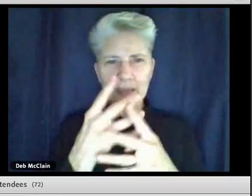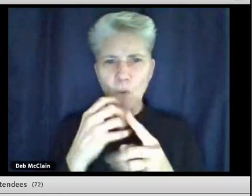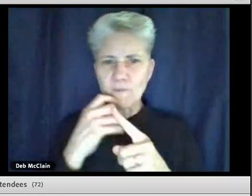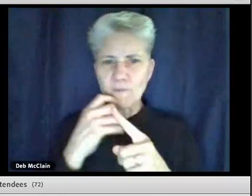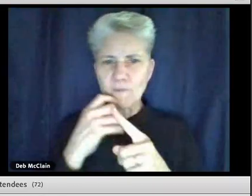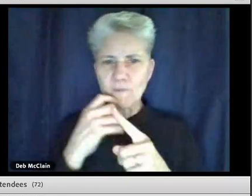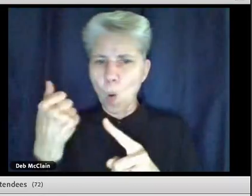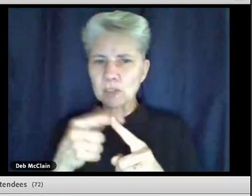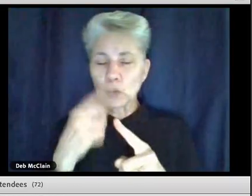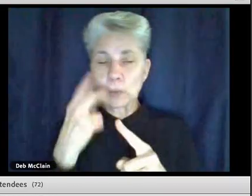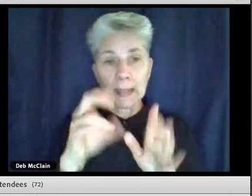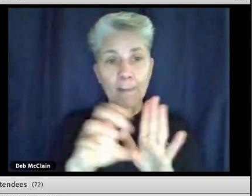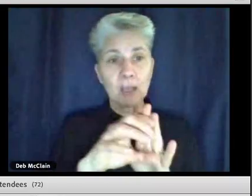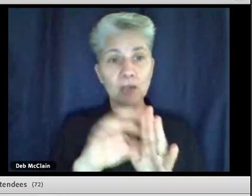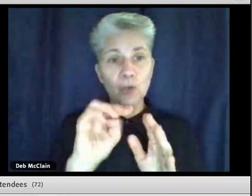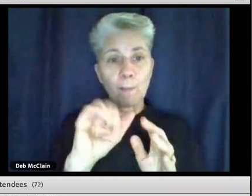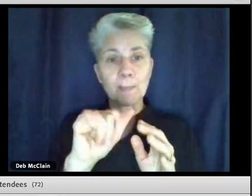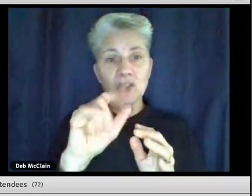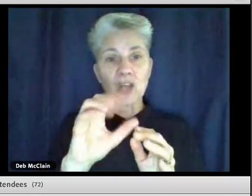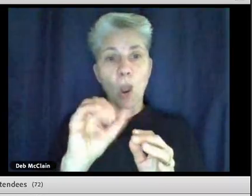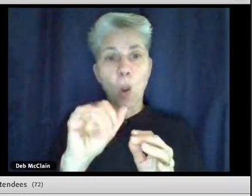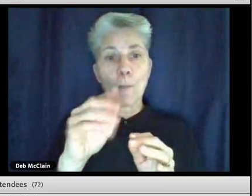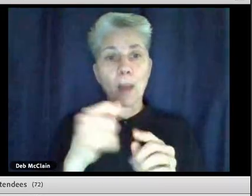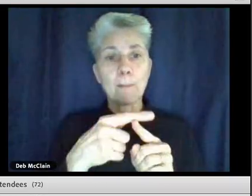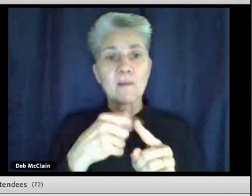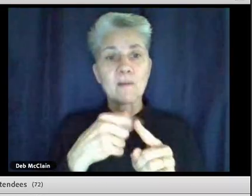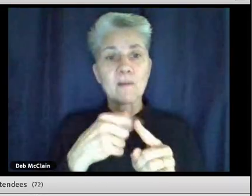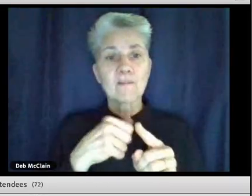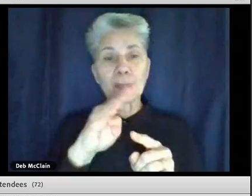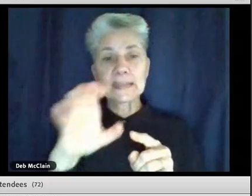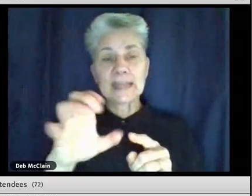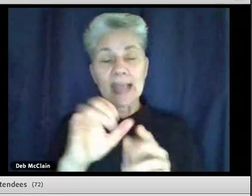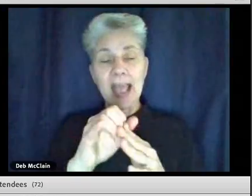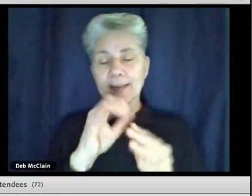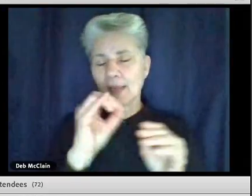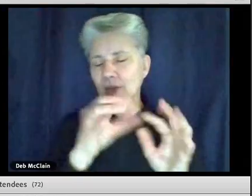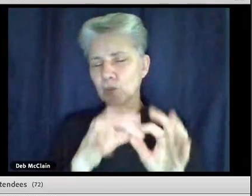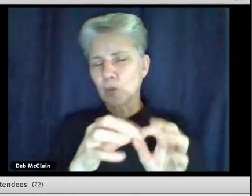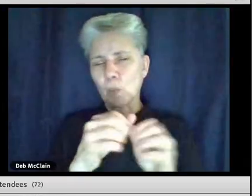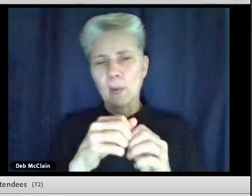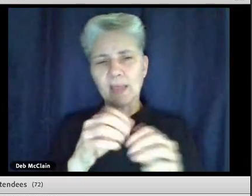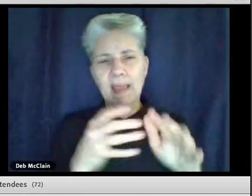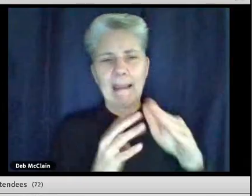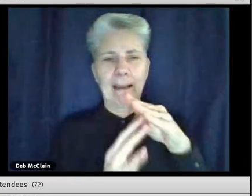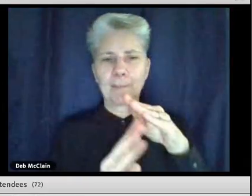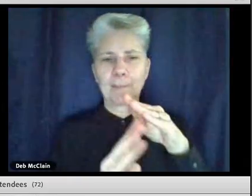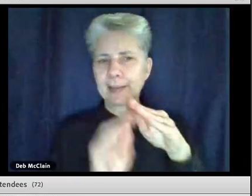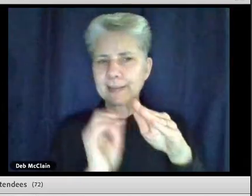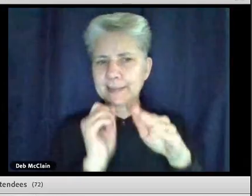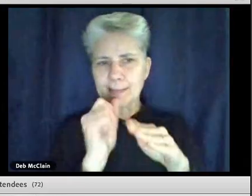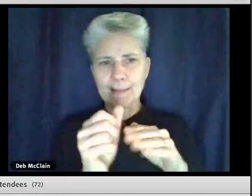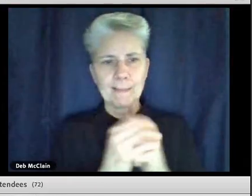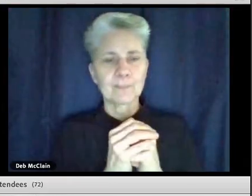and then, like I said, TinyEye, and what I like about that is, you can sort by the oldest, so you can see this picture of Michelle Obama actually came from BBC,